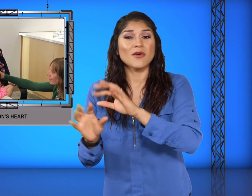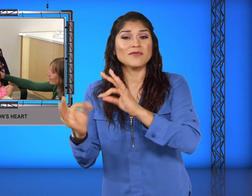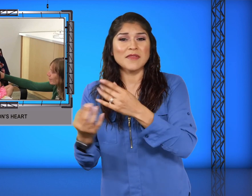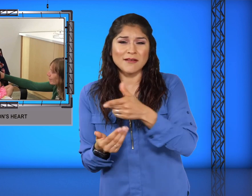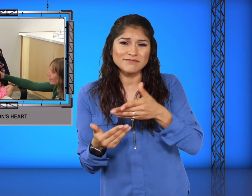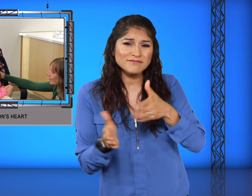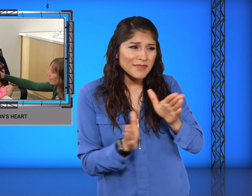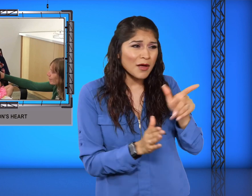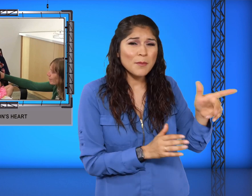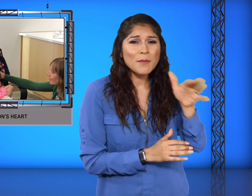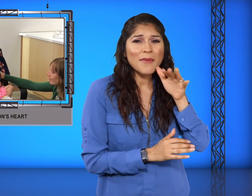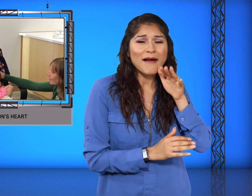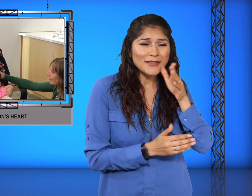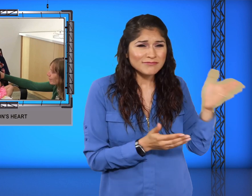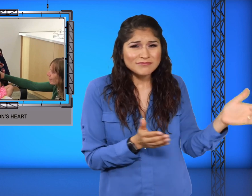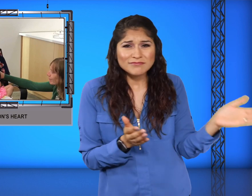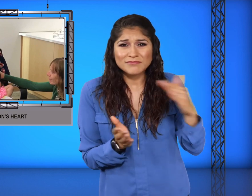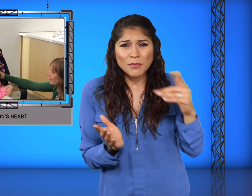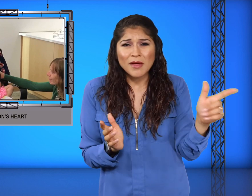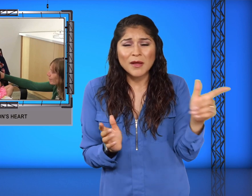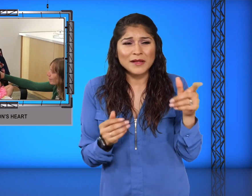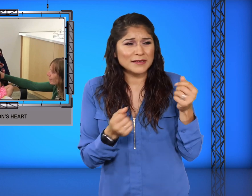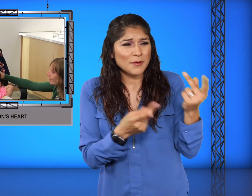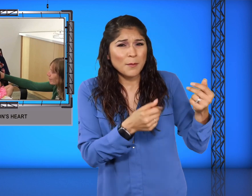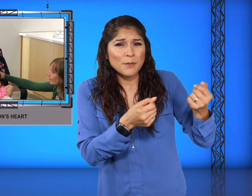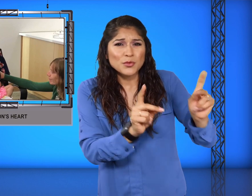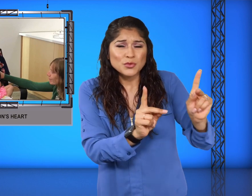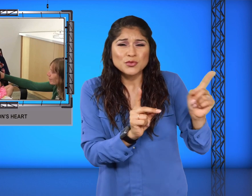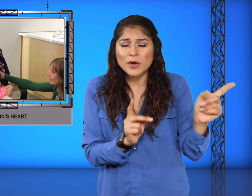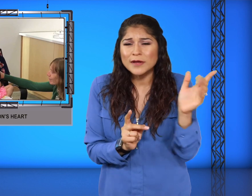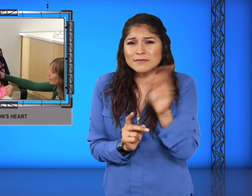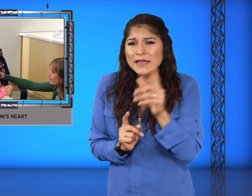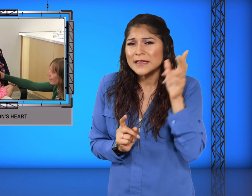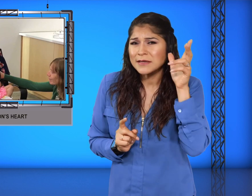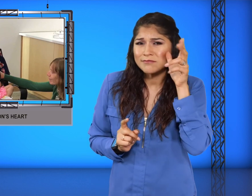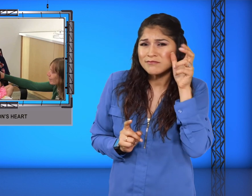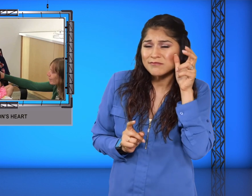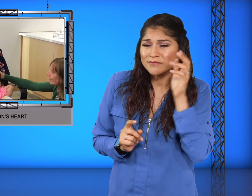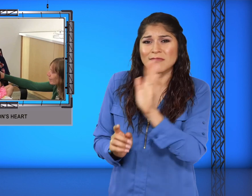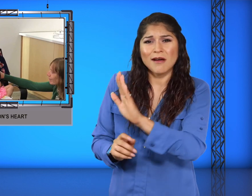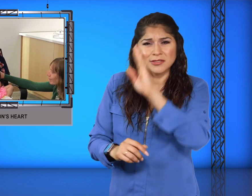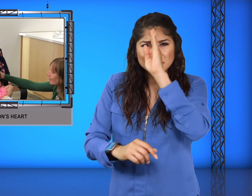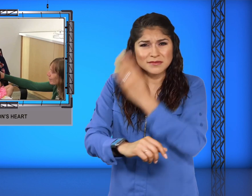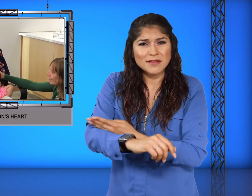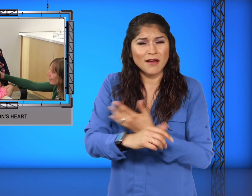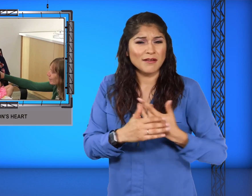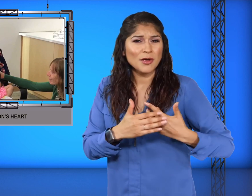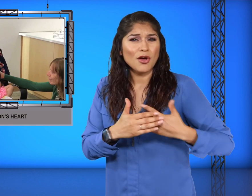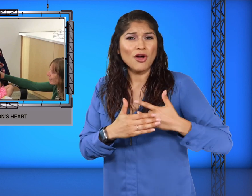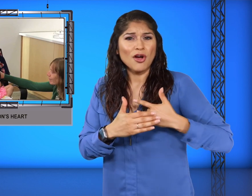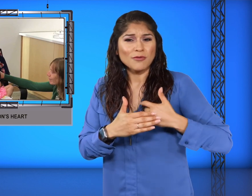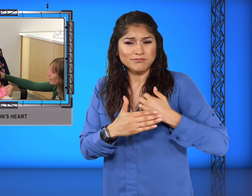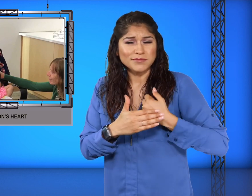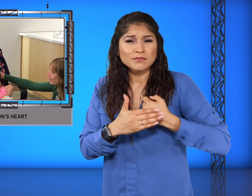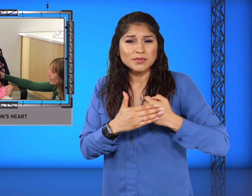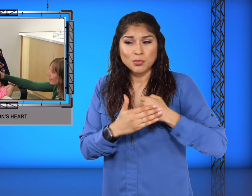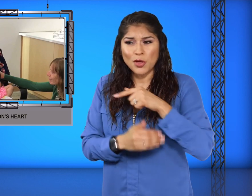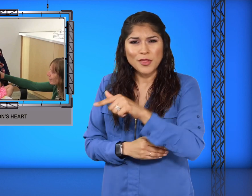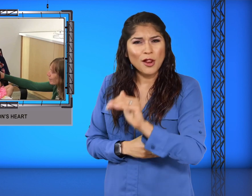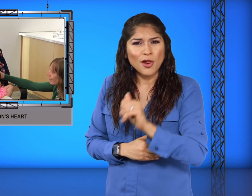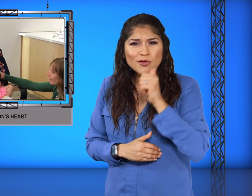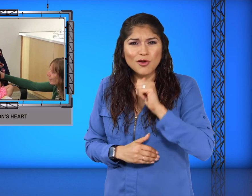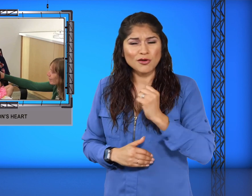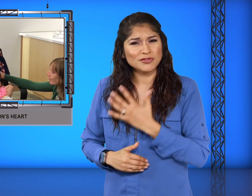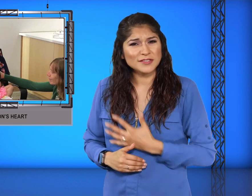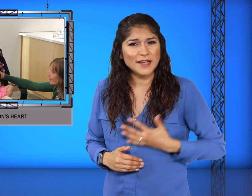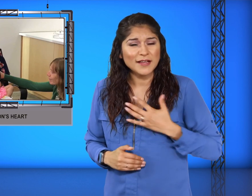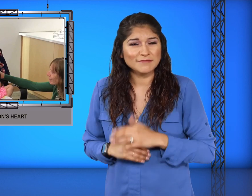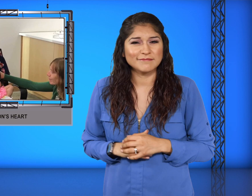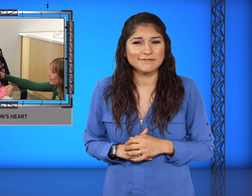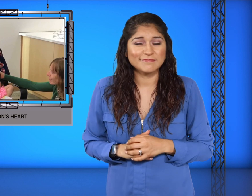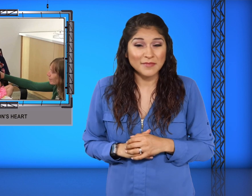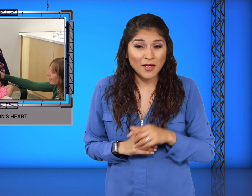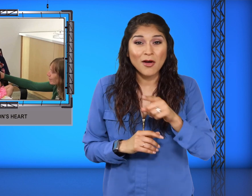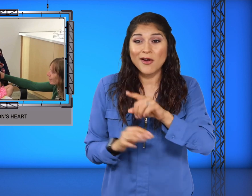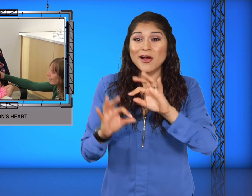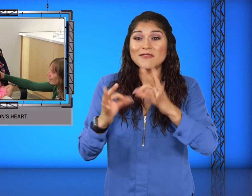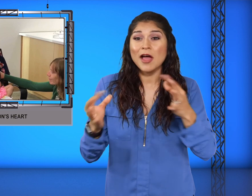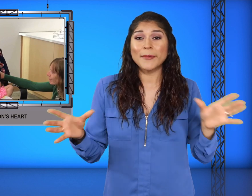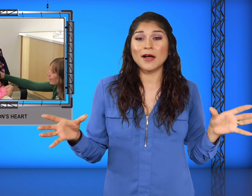And Eaton was given the chance to hear her son's heart beating again in Lola's chest.